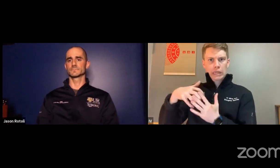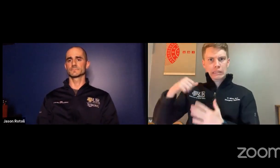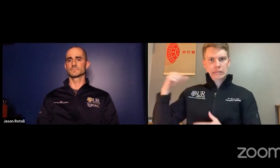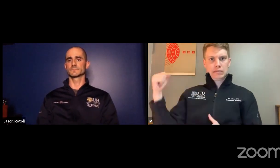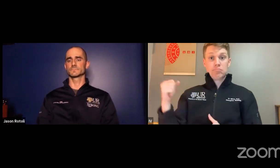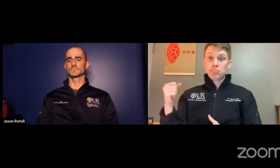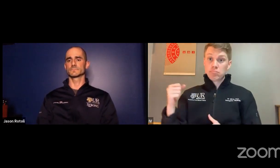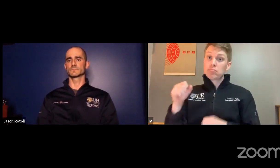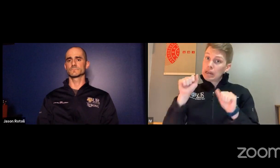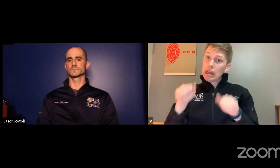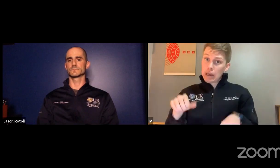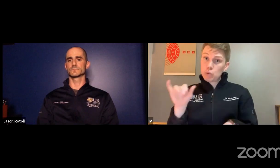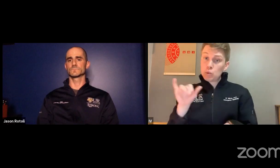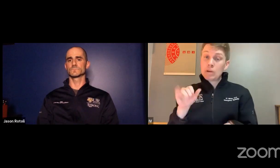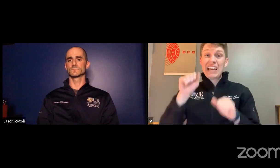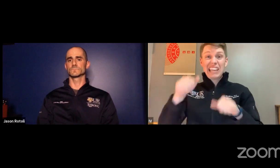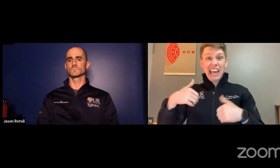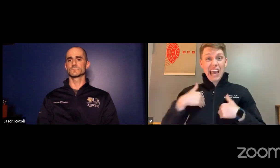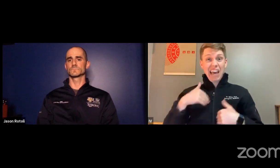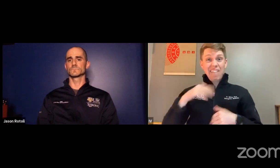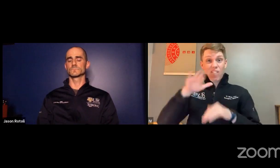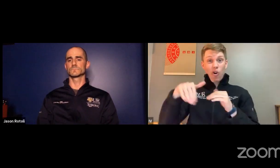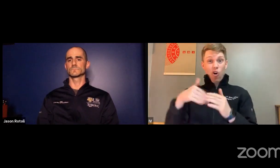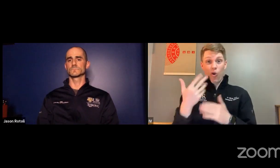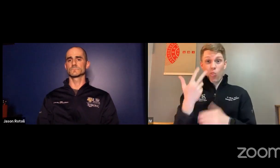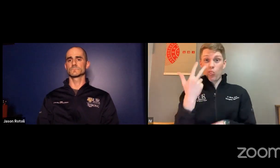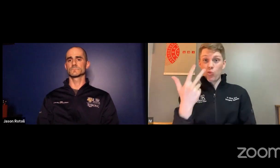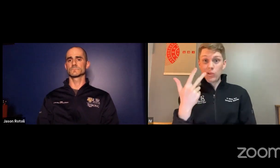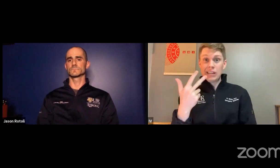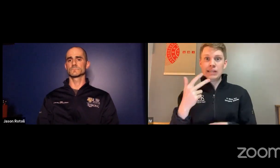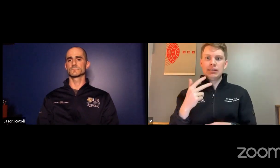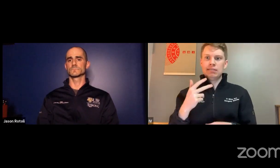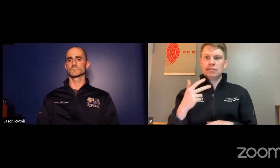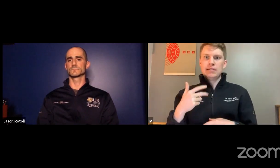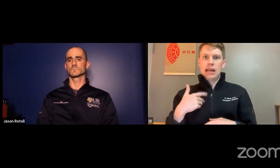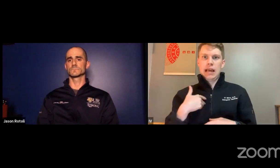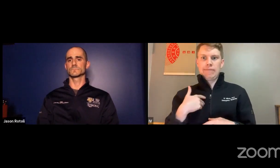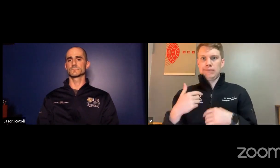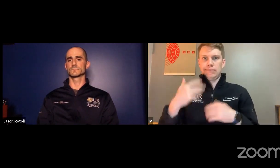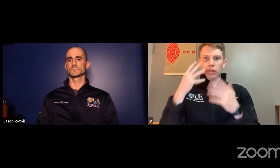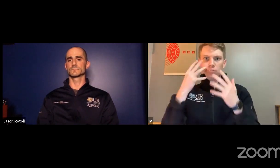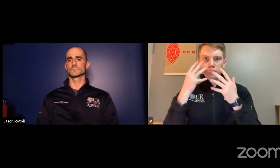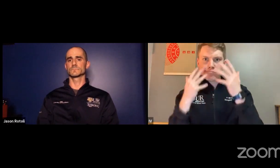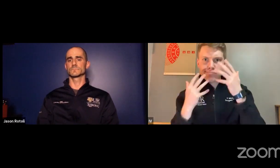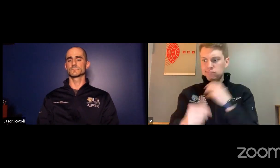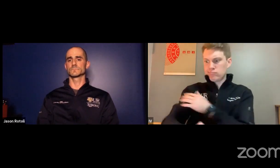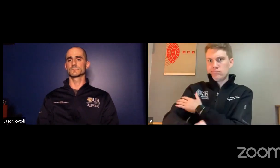one side of the body. If both sides are weak that's a different concern.